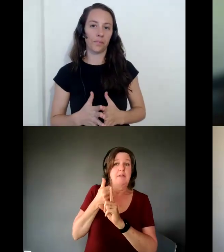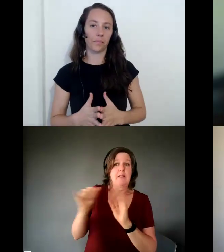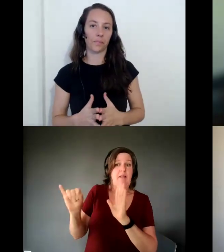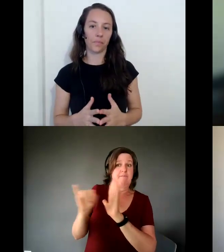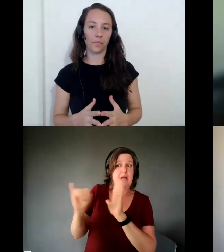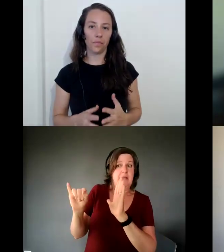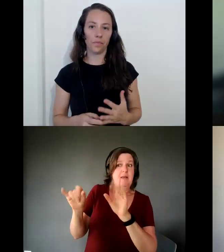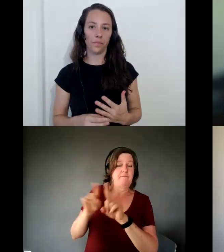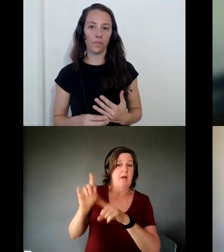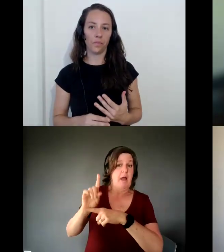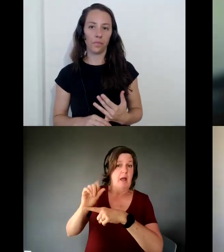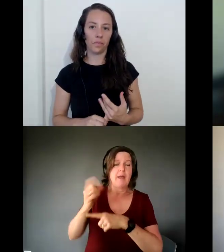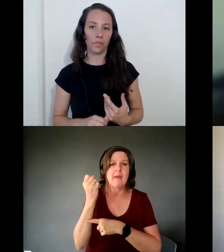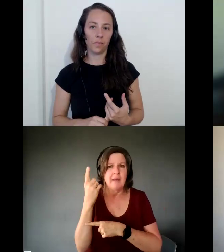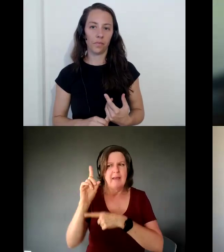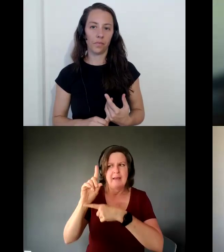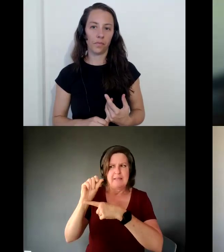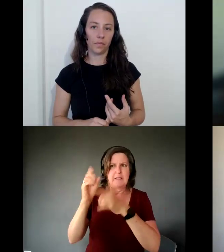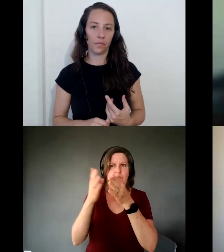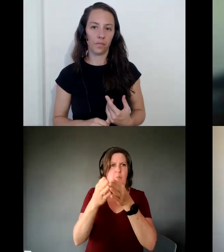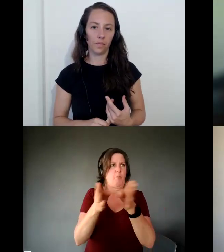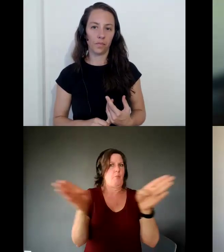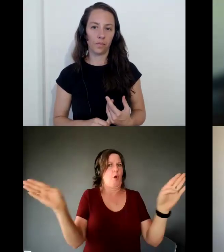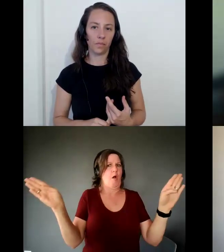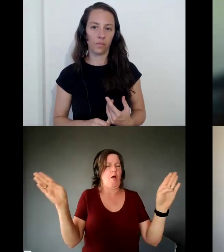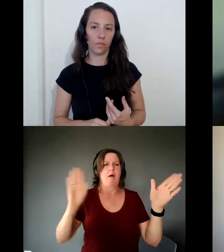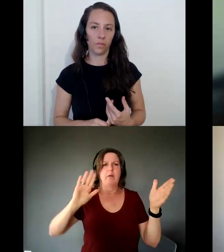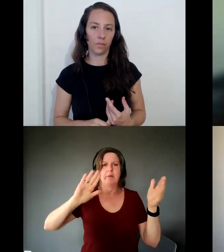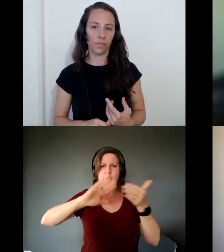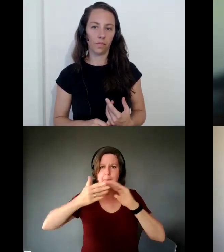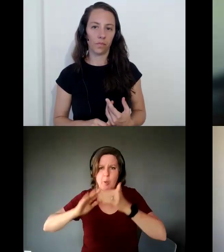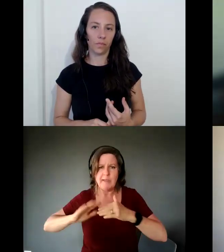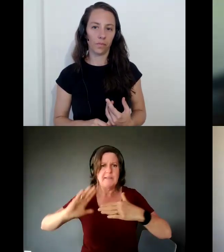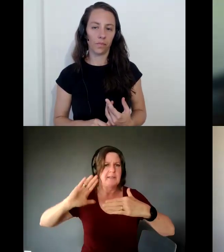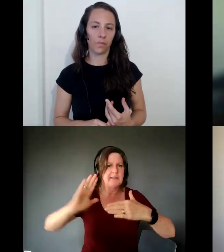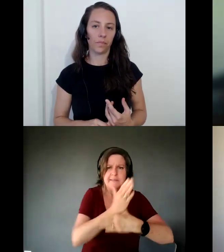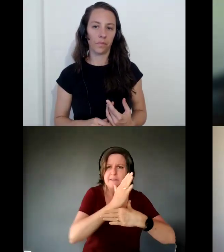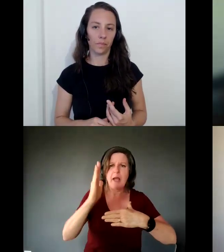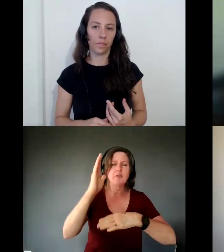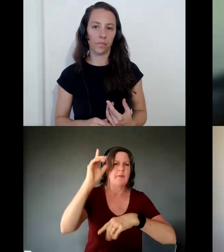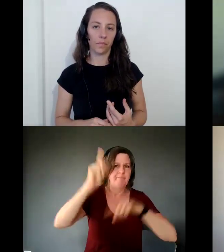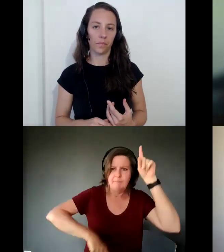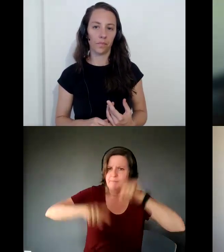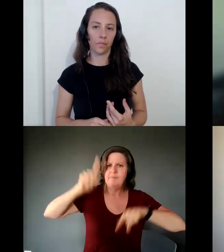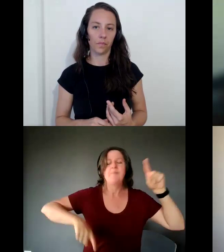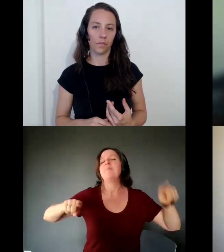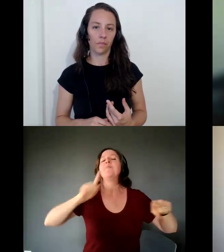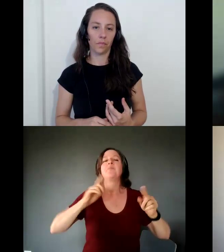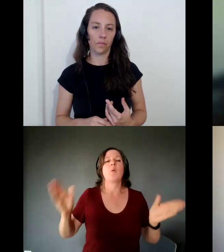Disability is such a broad community, it's a spectrum. It is so vast. We really encourage anyone